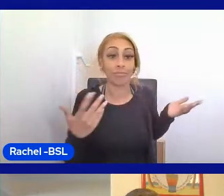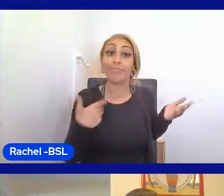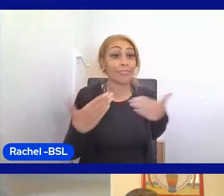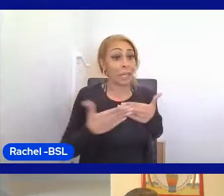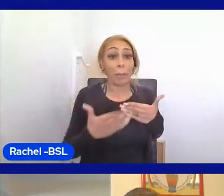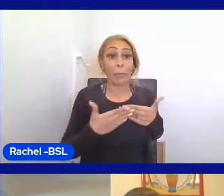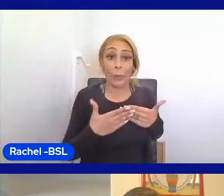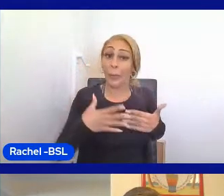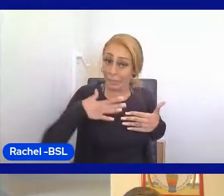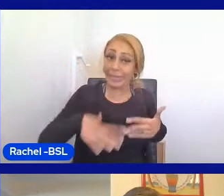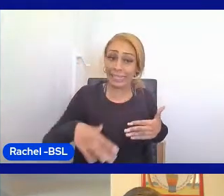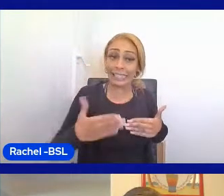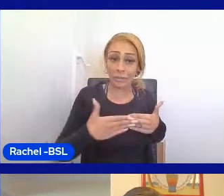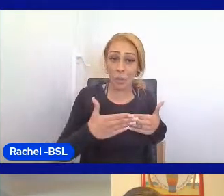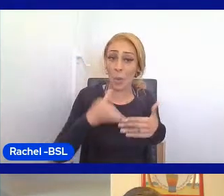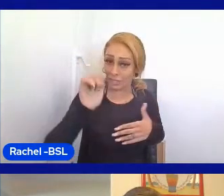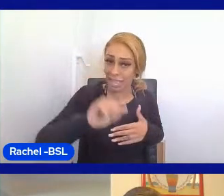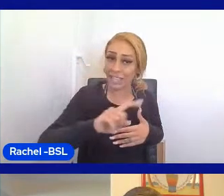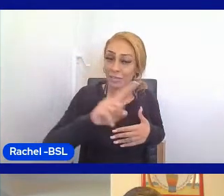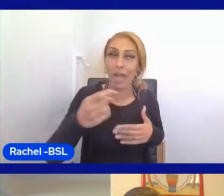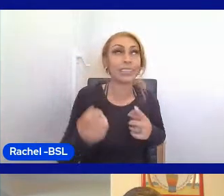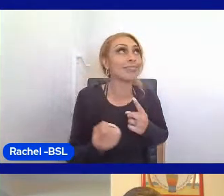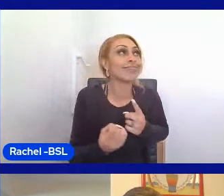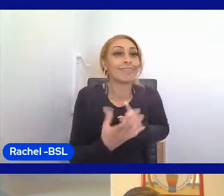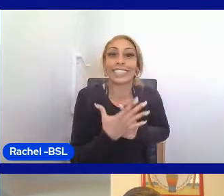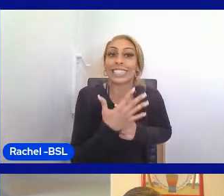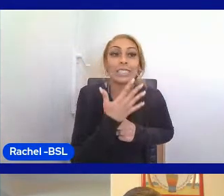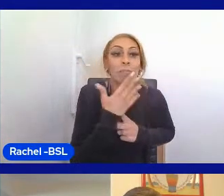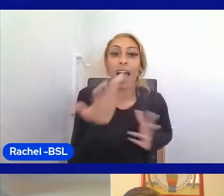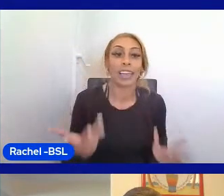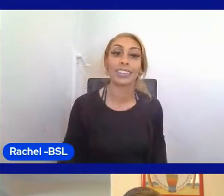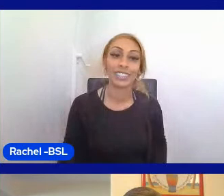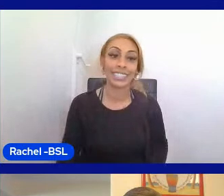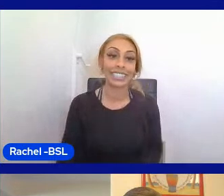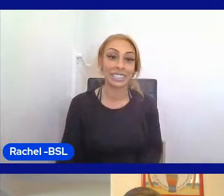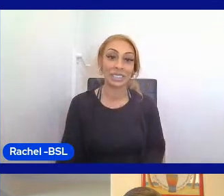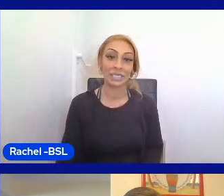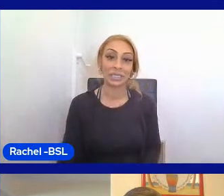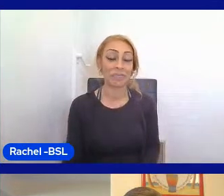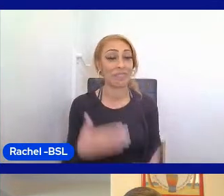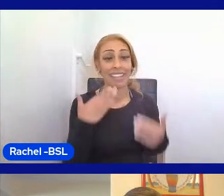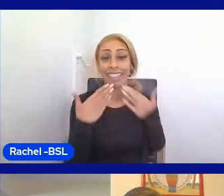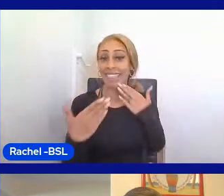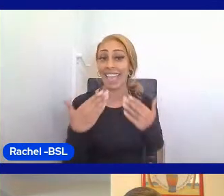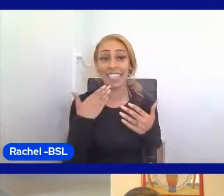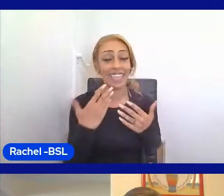there is so much more that we still need to do on the project It's so inspiring.